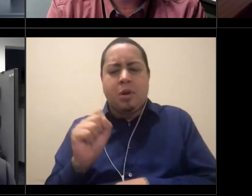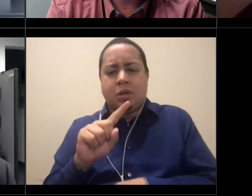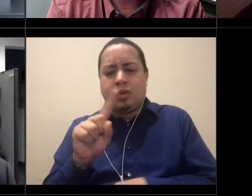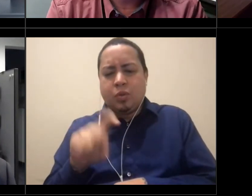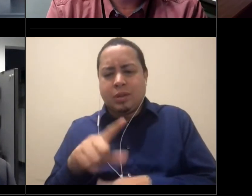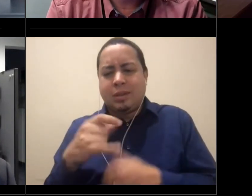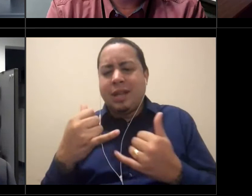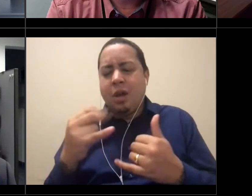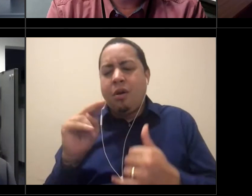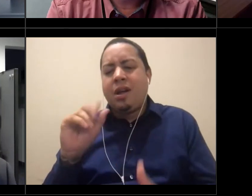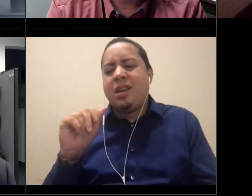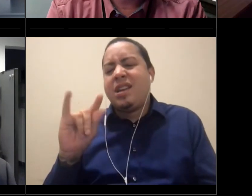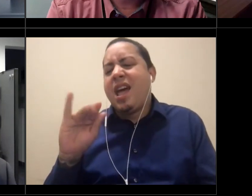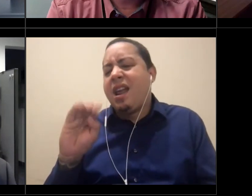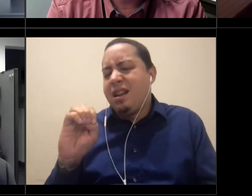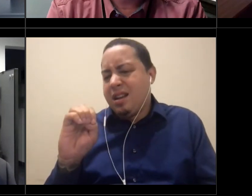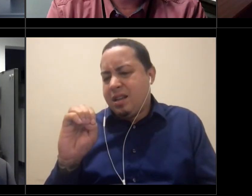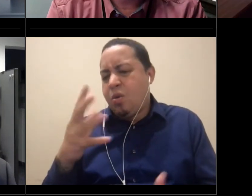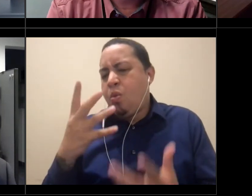"What is NOAA biggest satellite?"